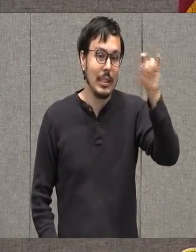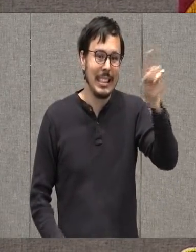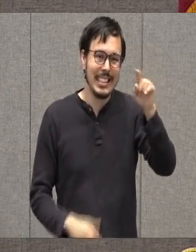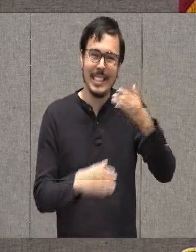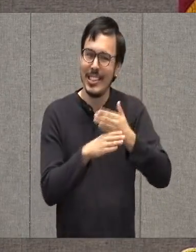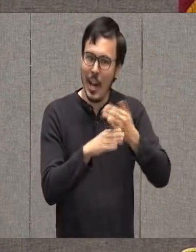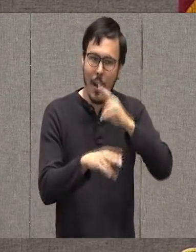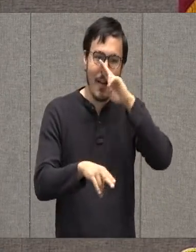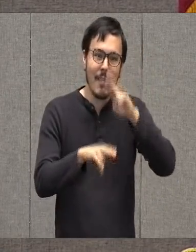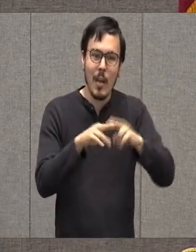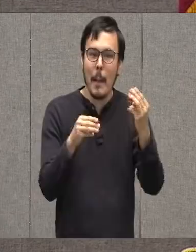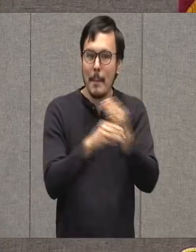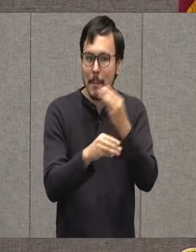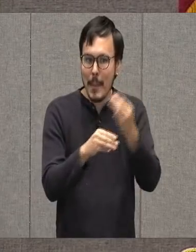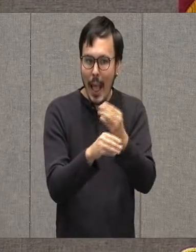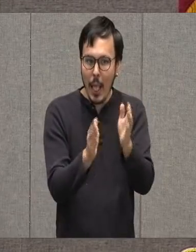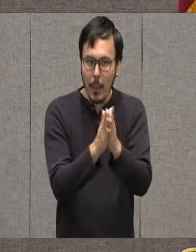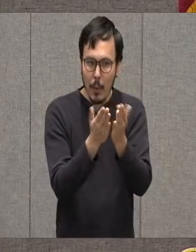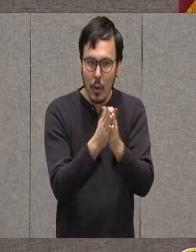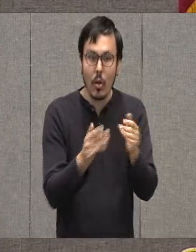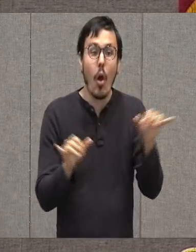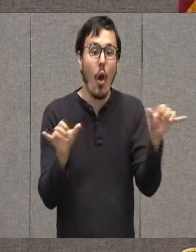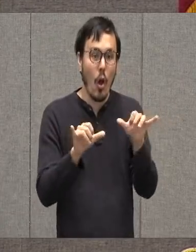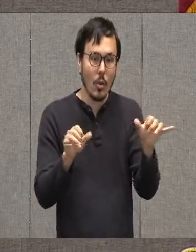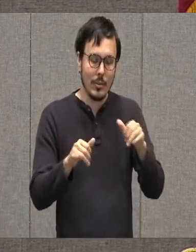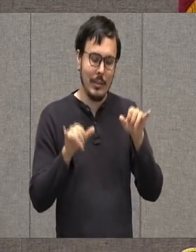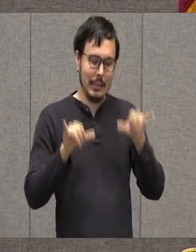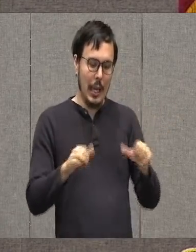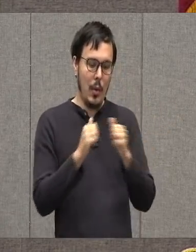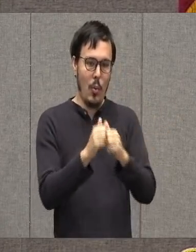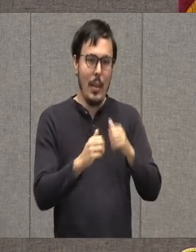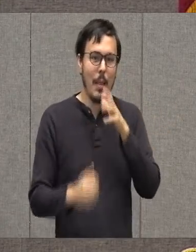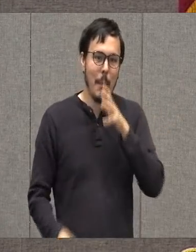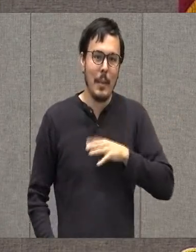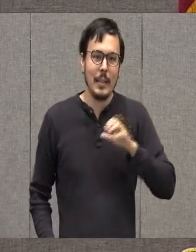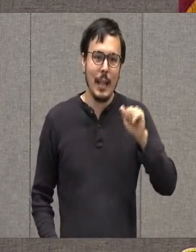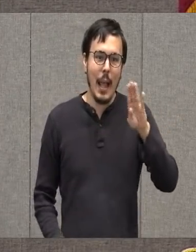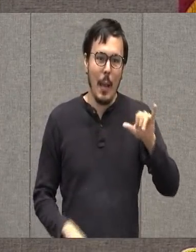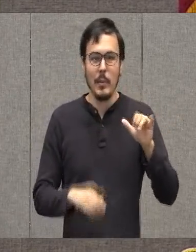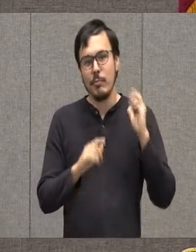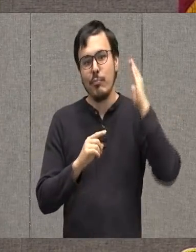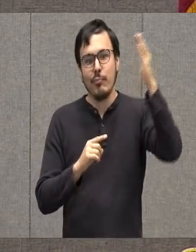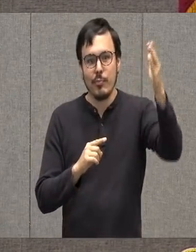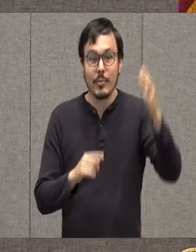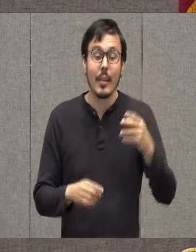And stay tuned for Ms. Abby also for another math game. Thanks for joining us today and see you again tomorrow.